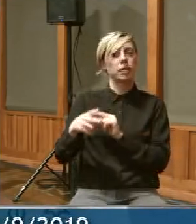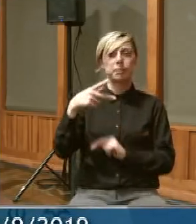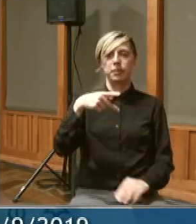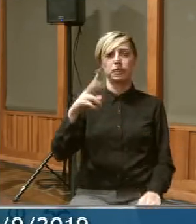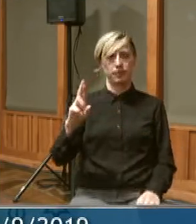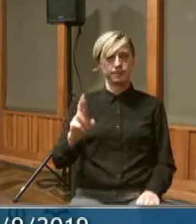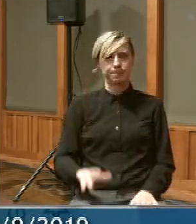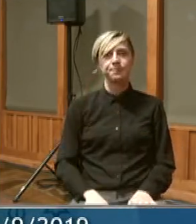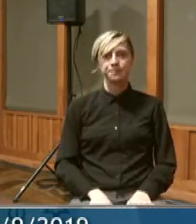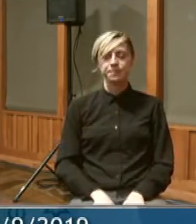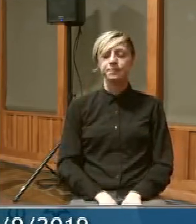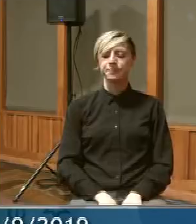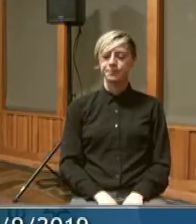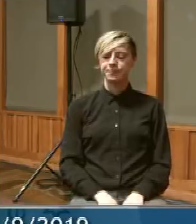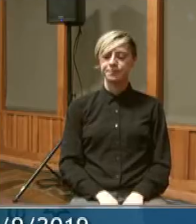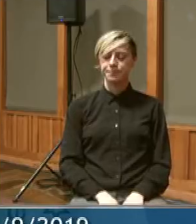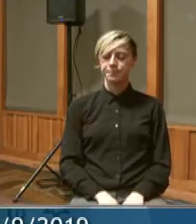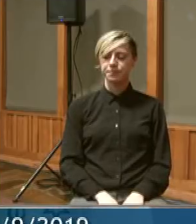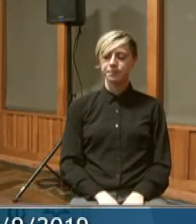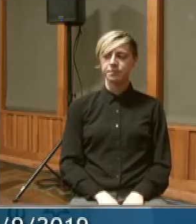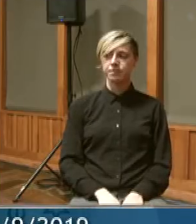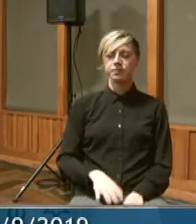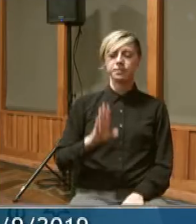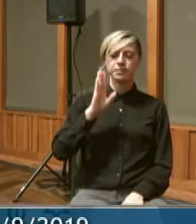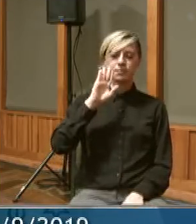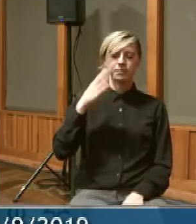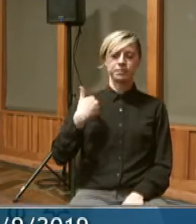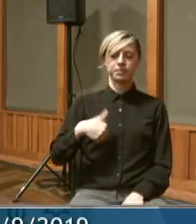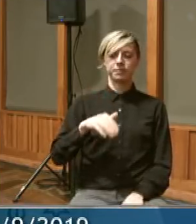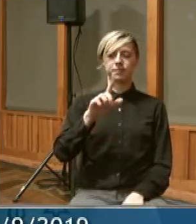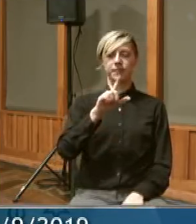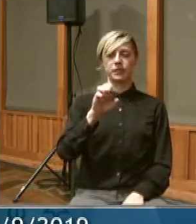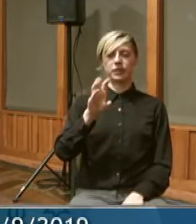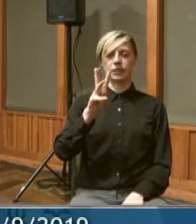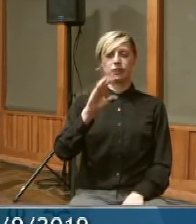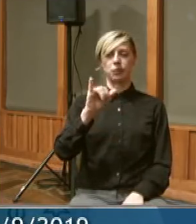I WANT US TO STOP -- WELL, LET'S TAX THE RICH, PLEASE. DON'T CUT THE